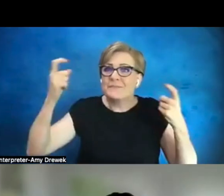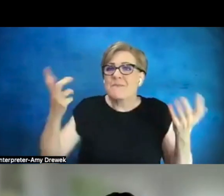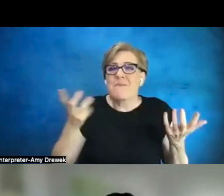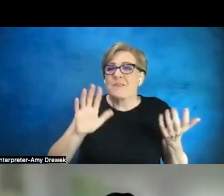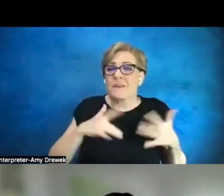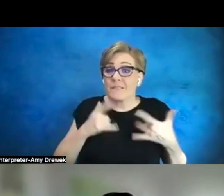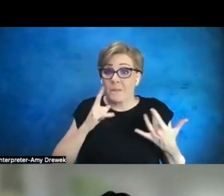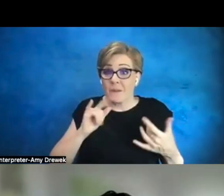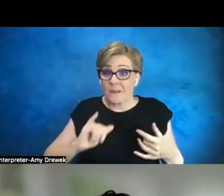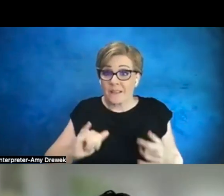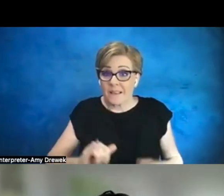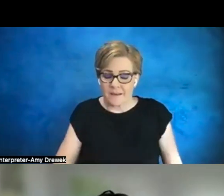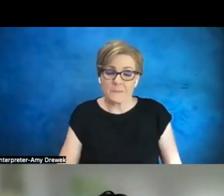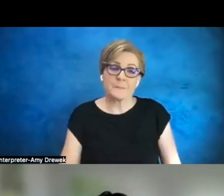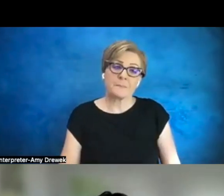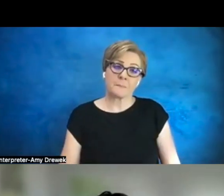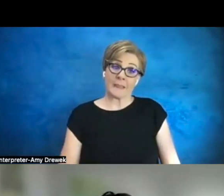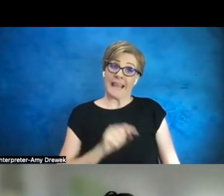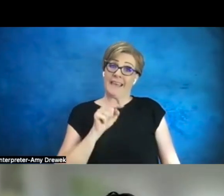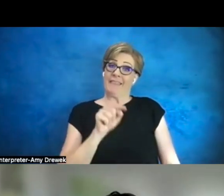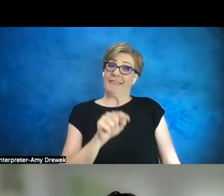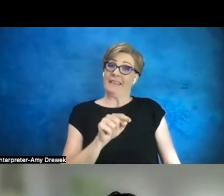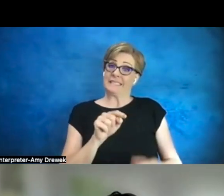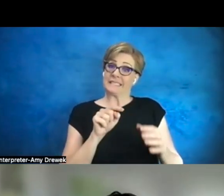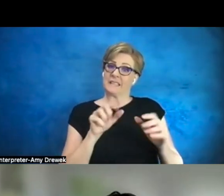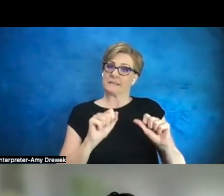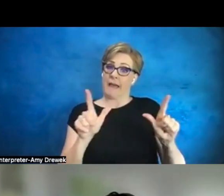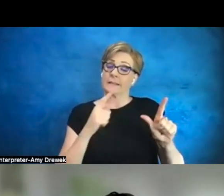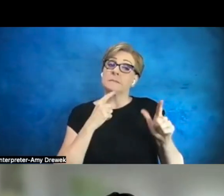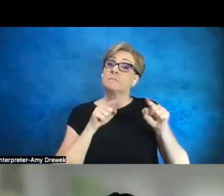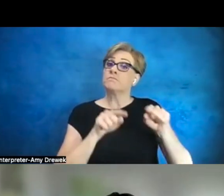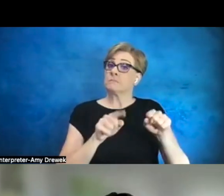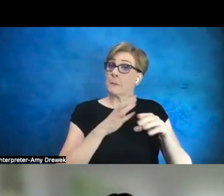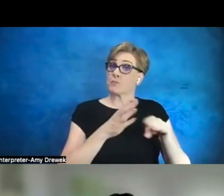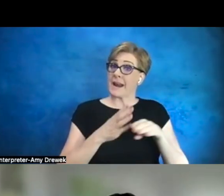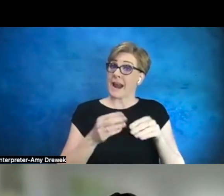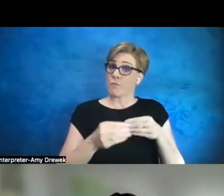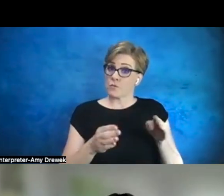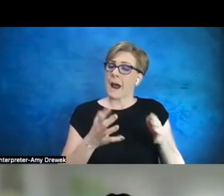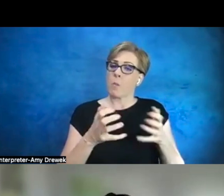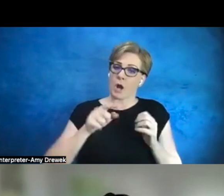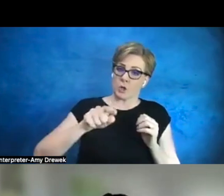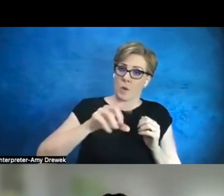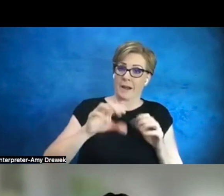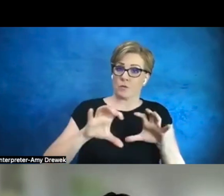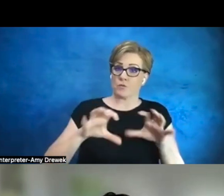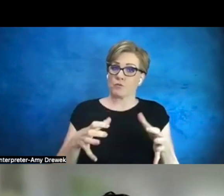So in this slide, it says "In your breakout room, I'd like you and your group to build your own DMD